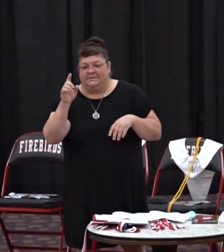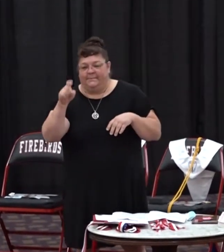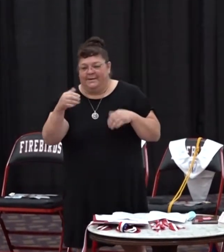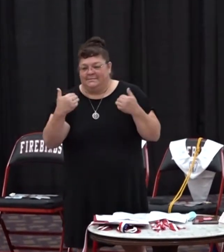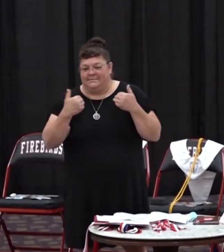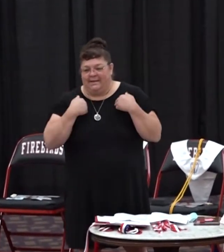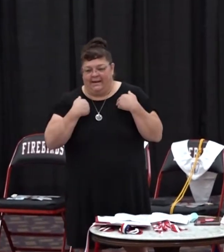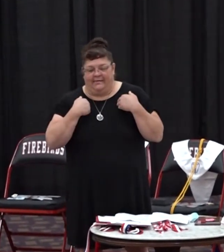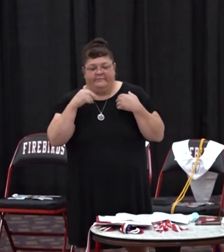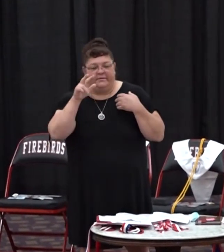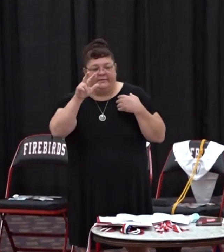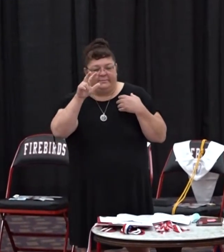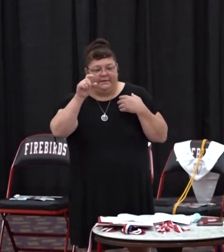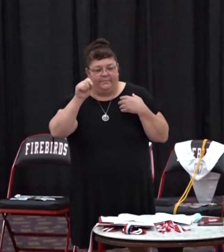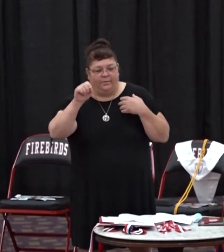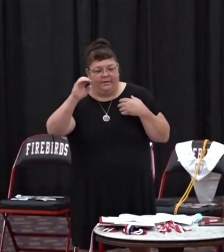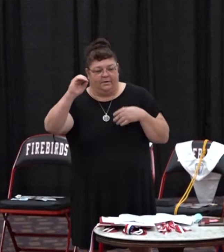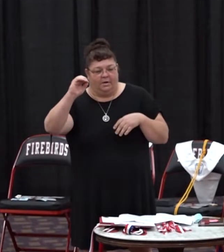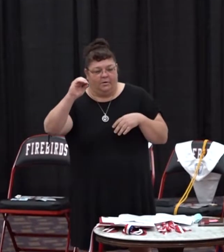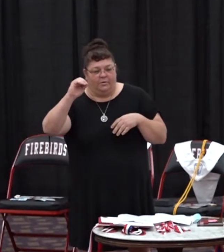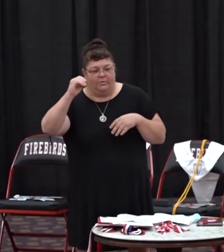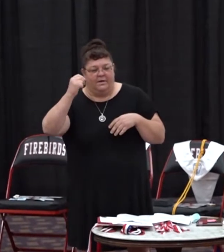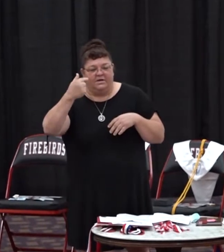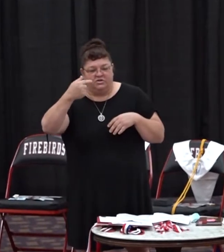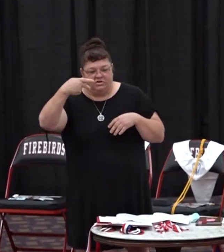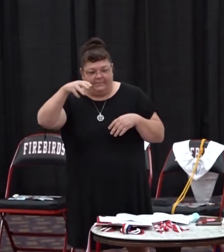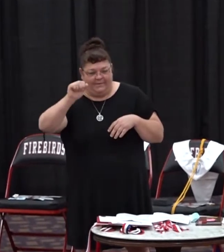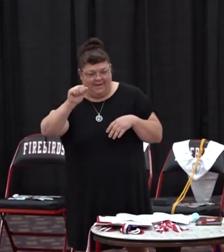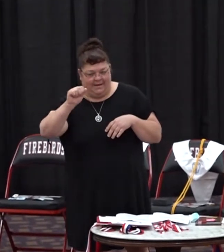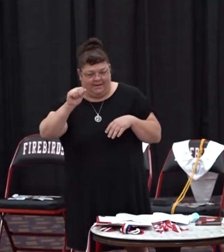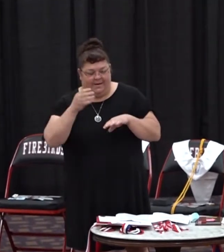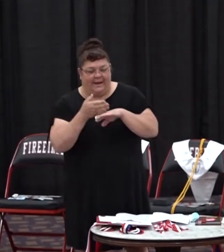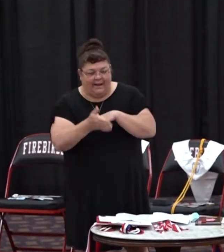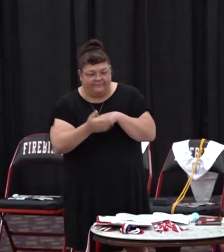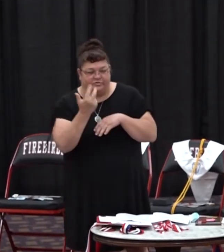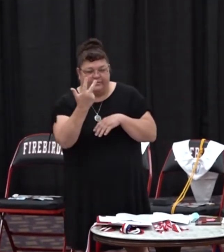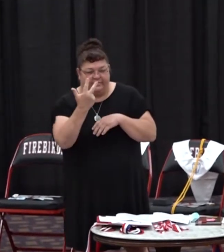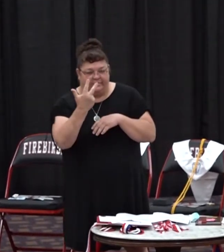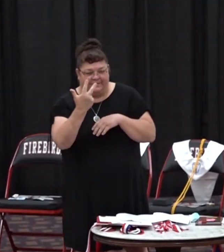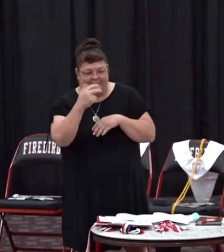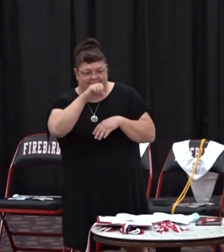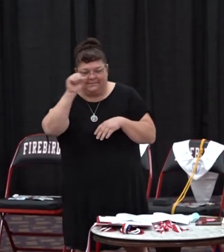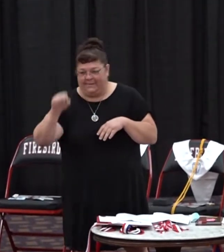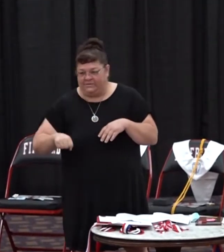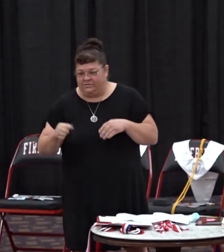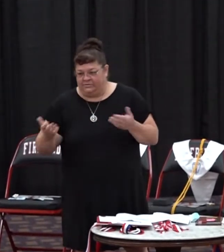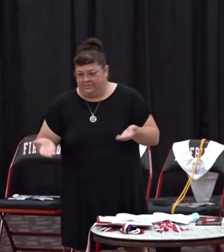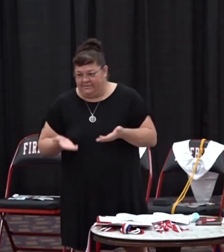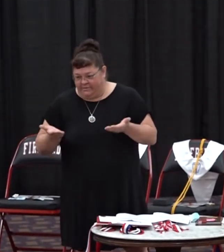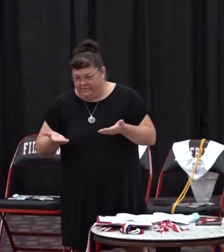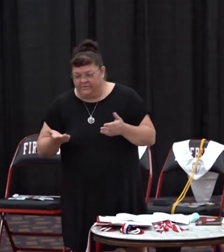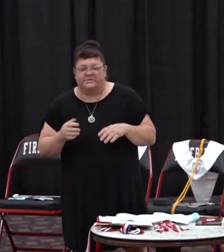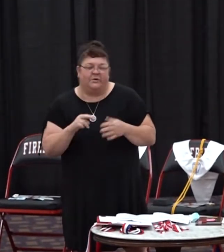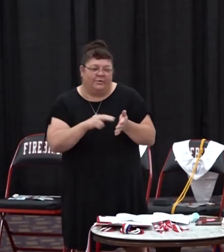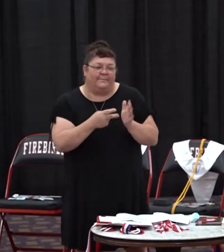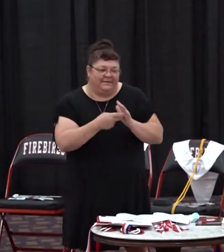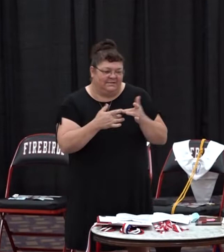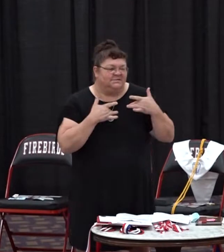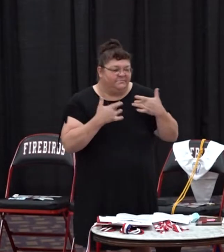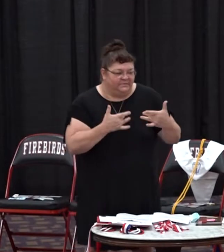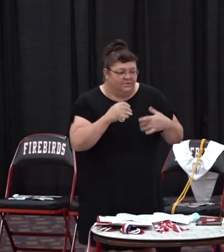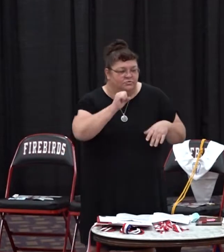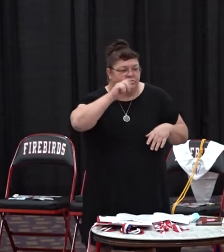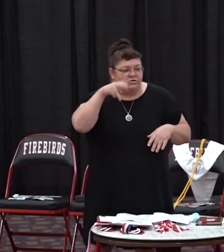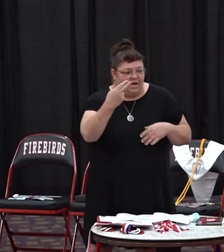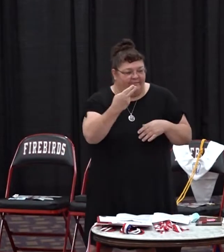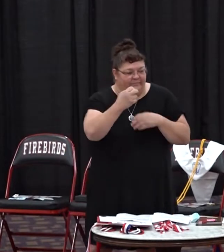How you do that is a 3.0 GPA after three semesters here at WSD.